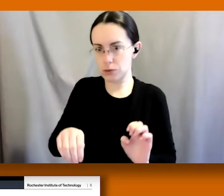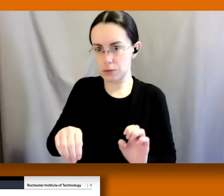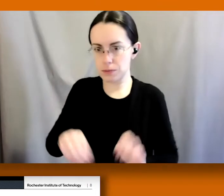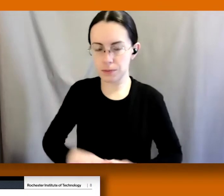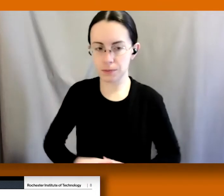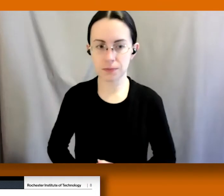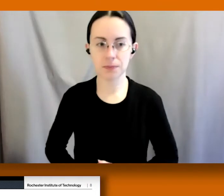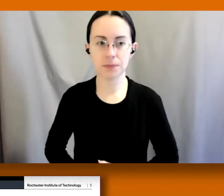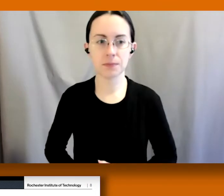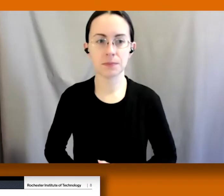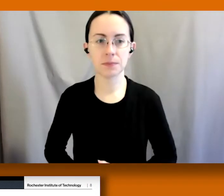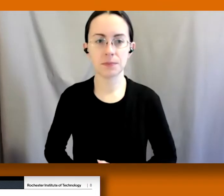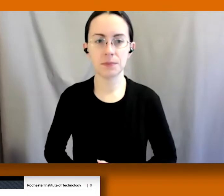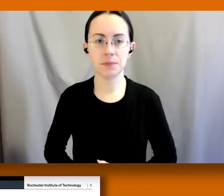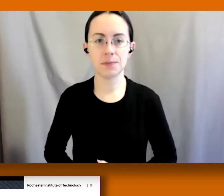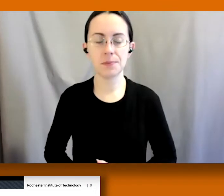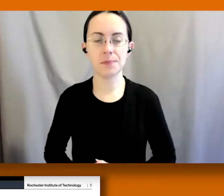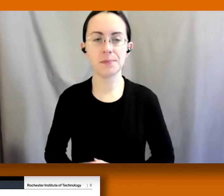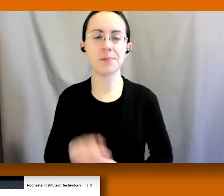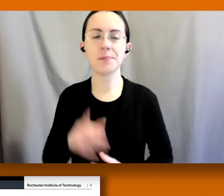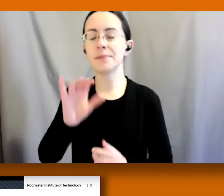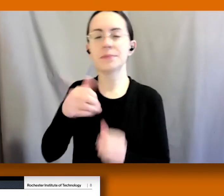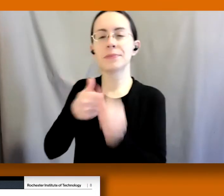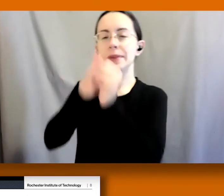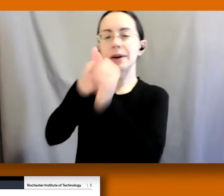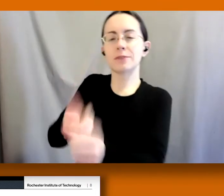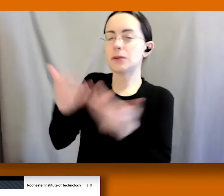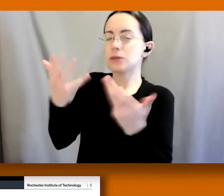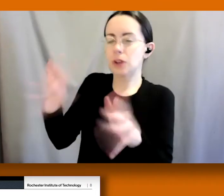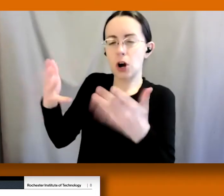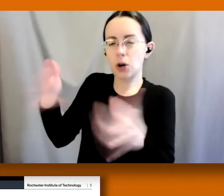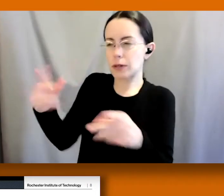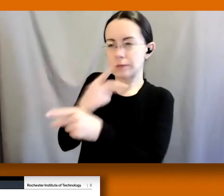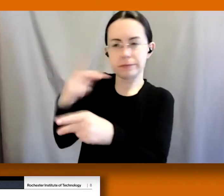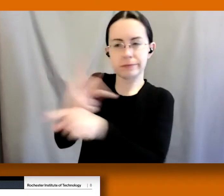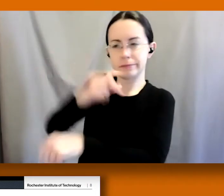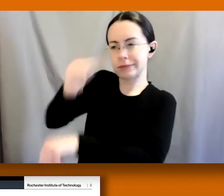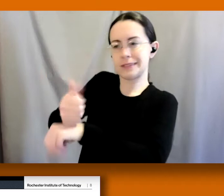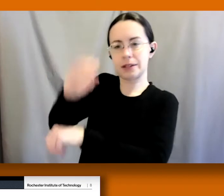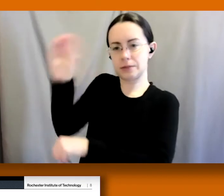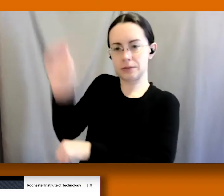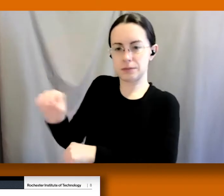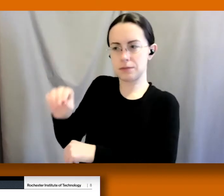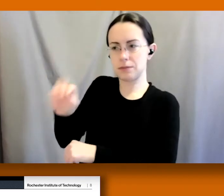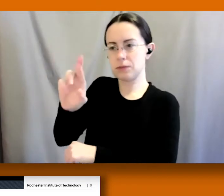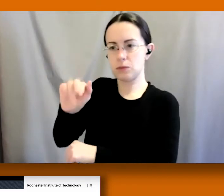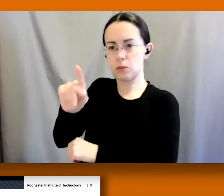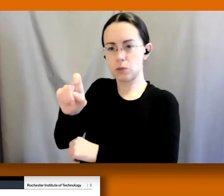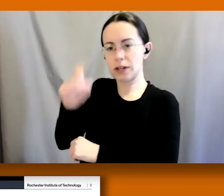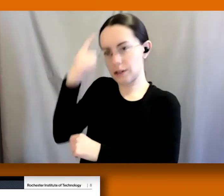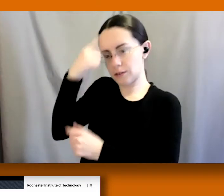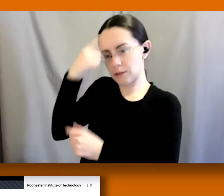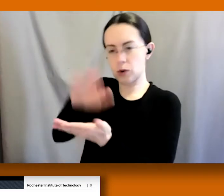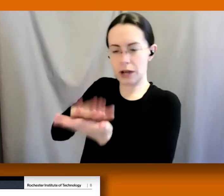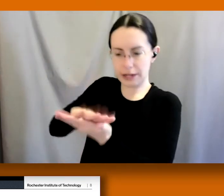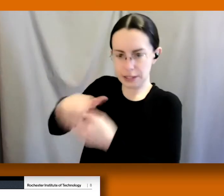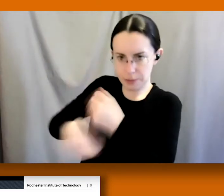And this is based on predetermined rates for academic year, calendar year or even summer effort.